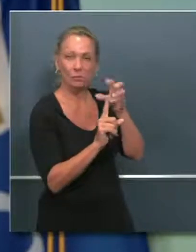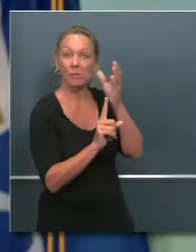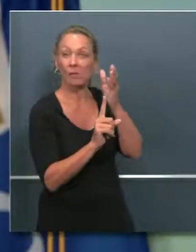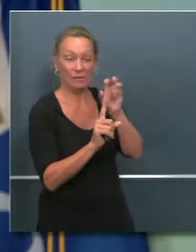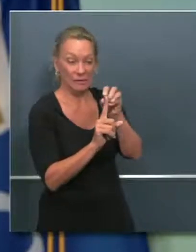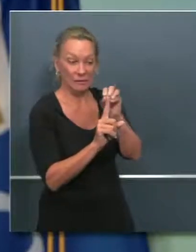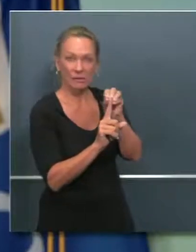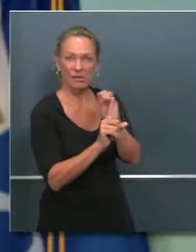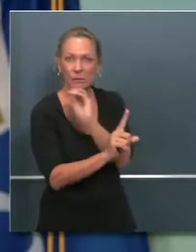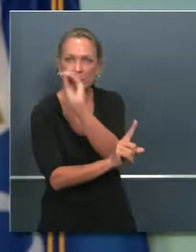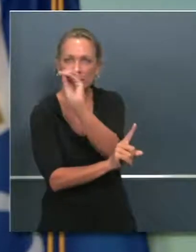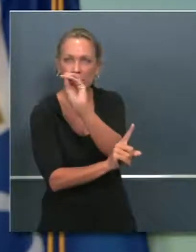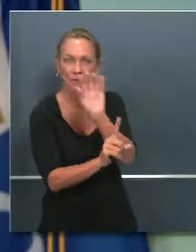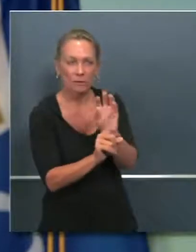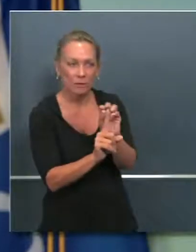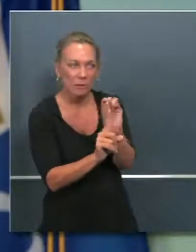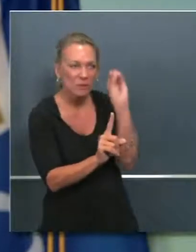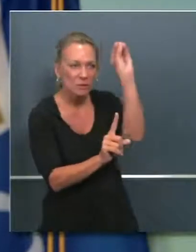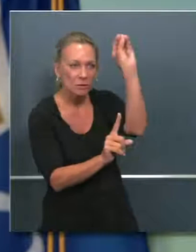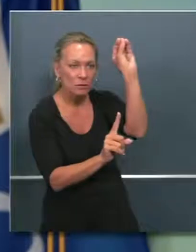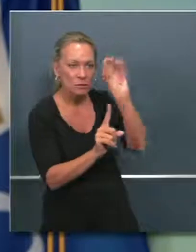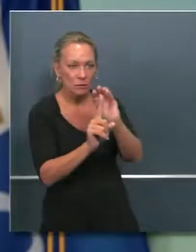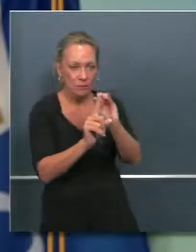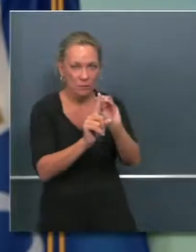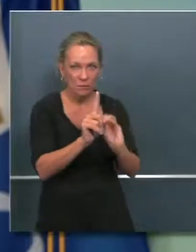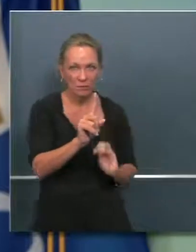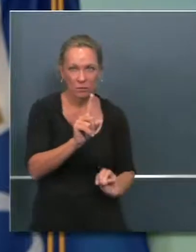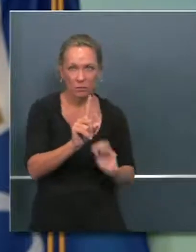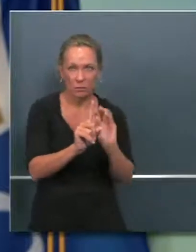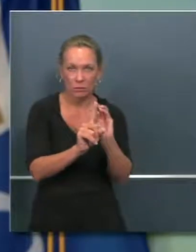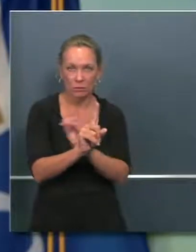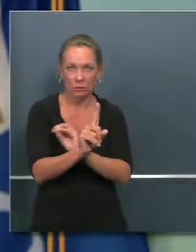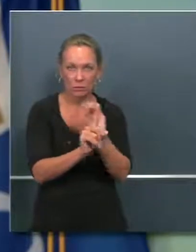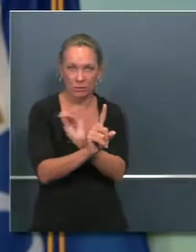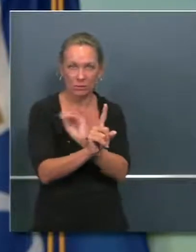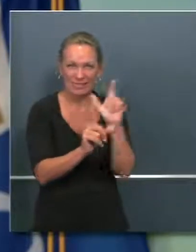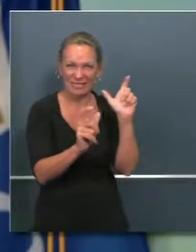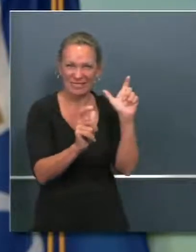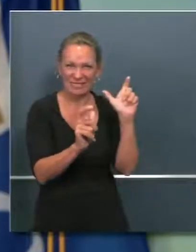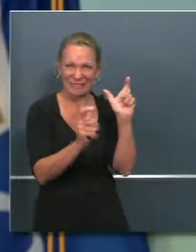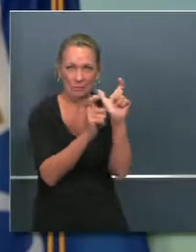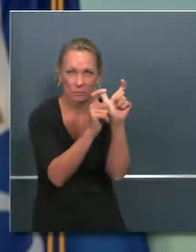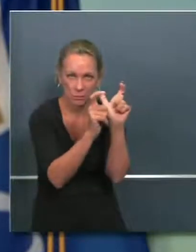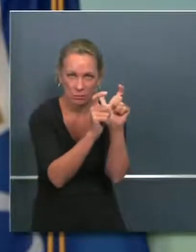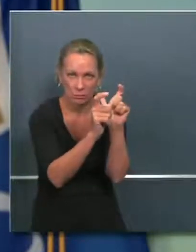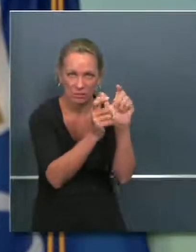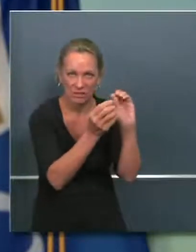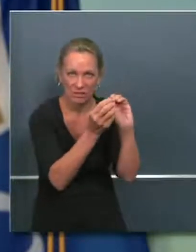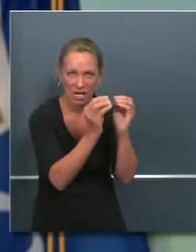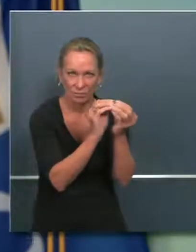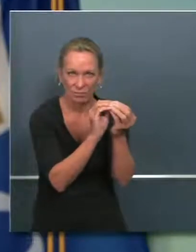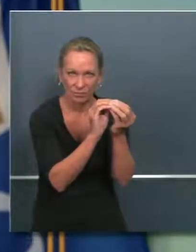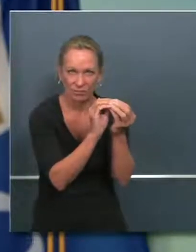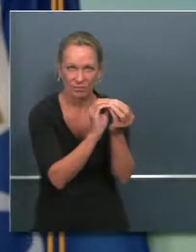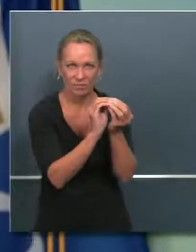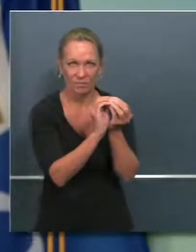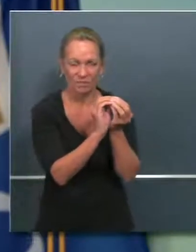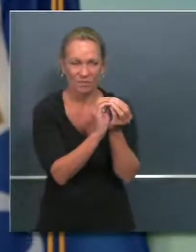urgency to know your voices are being heard for family members or loved ones in those facilities